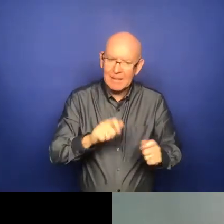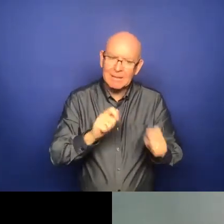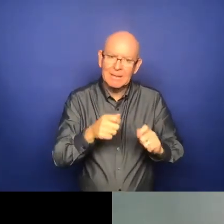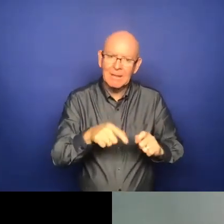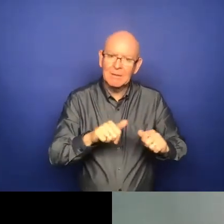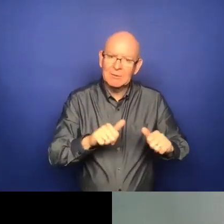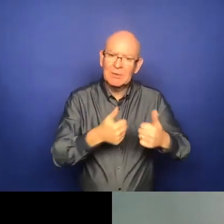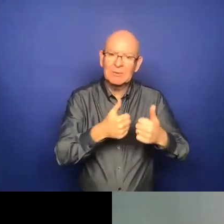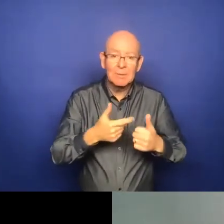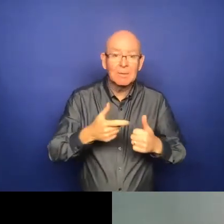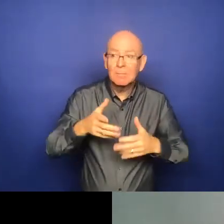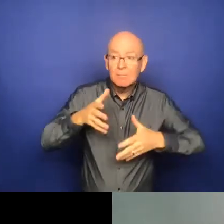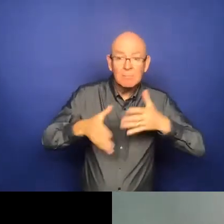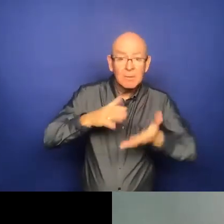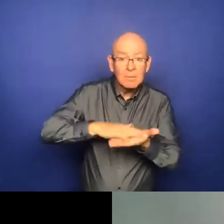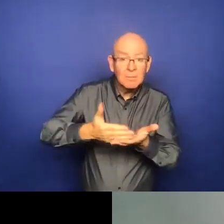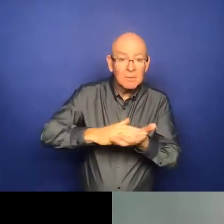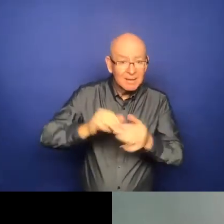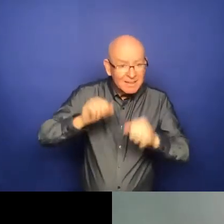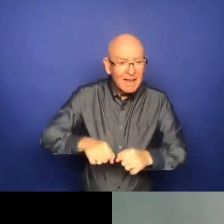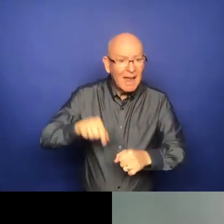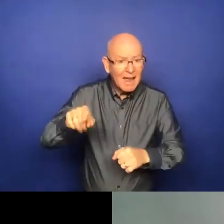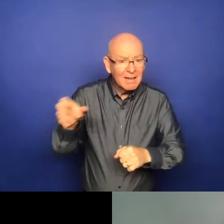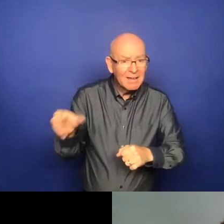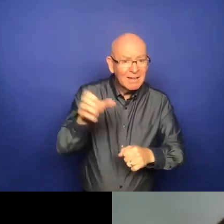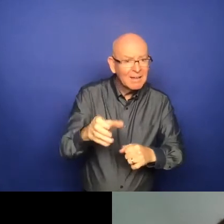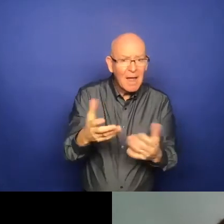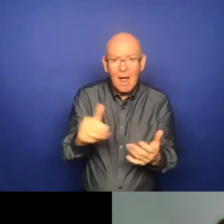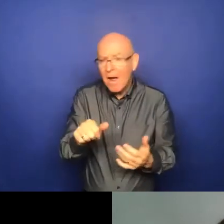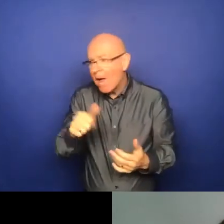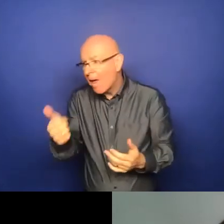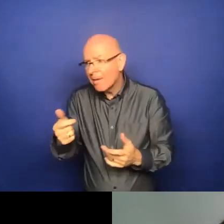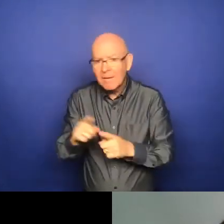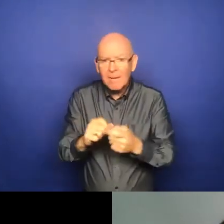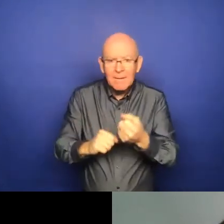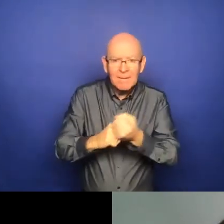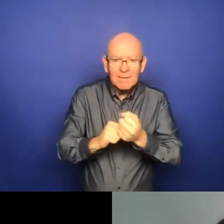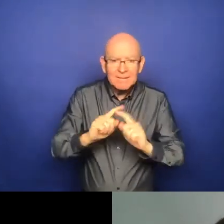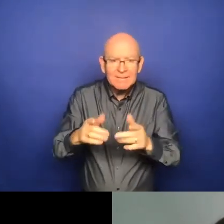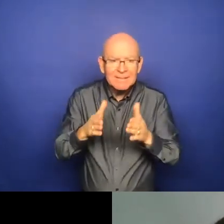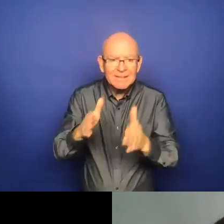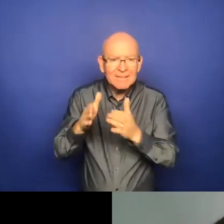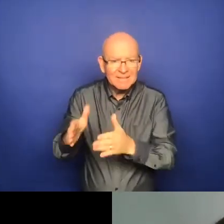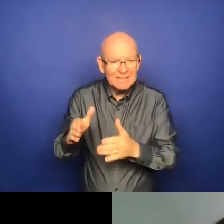to be kept in mind. If none of these are possible then proxy interviewing can be used. Sometimes interviewers feel